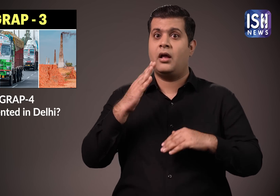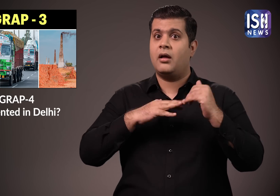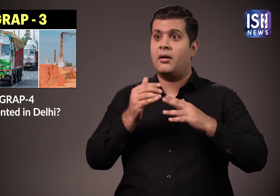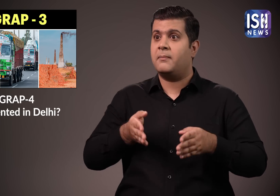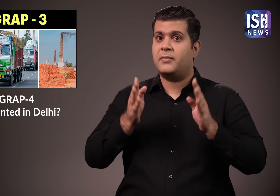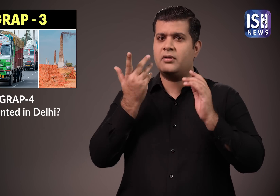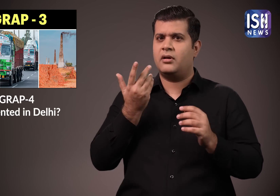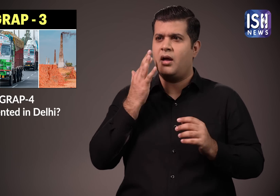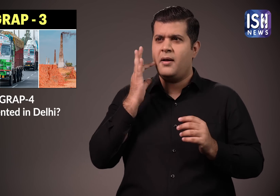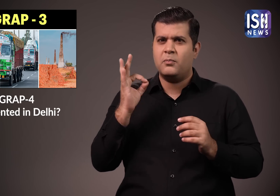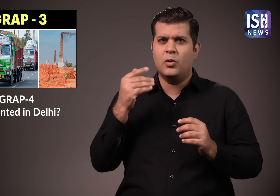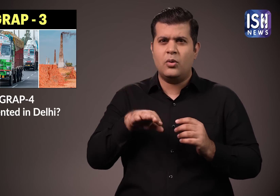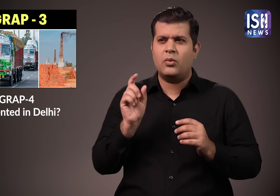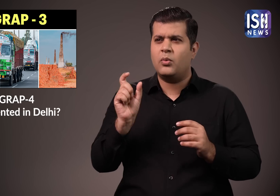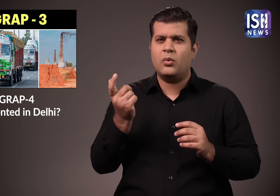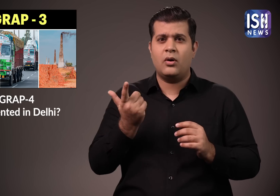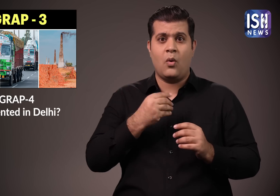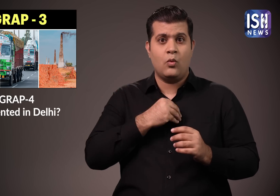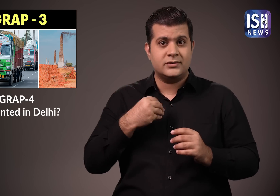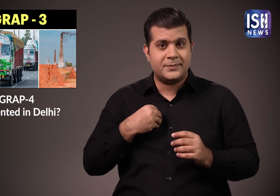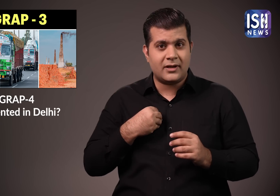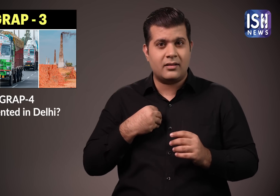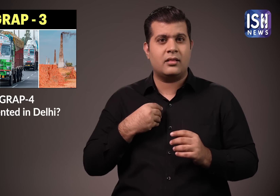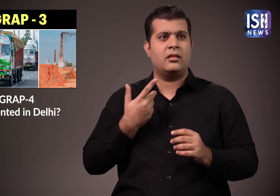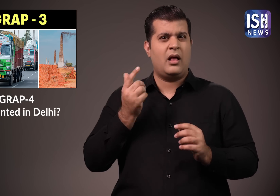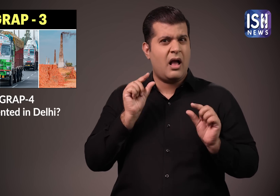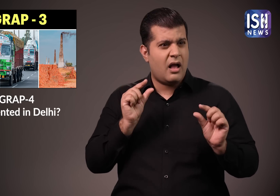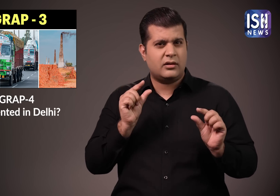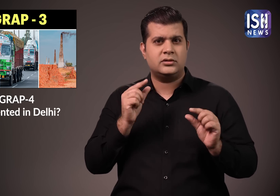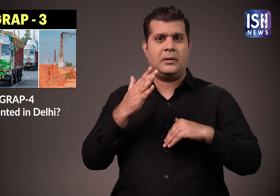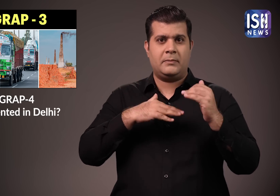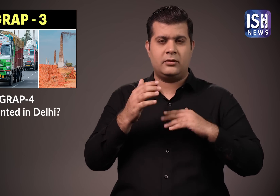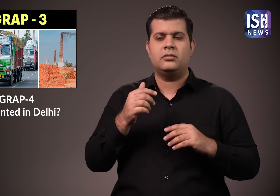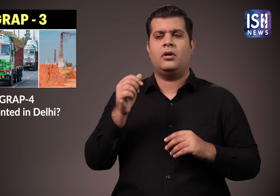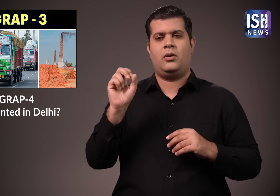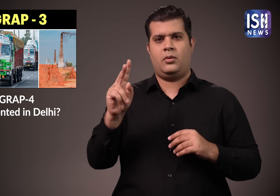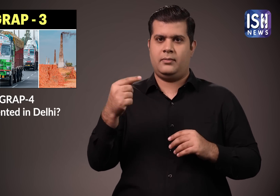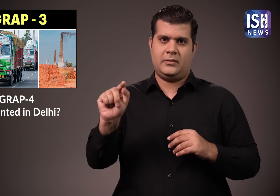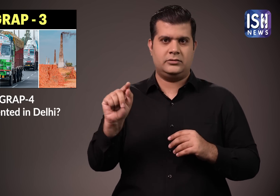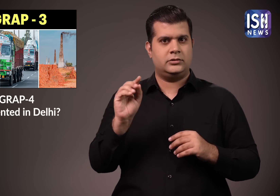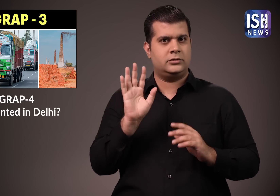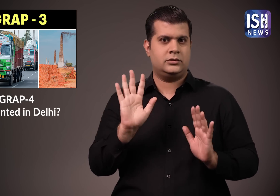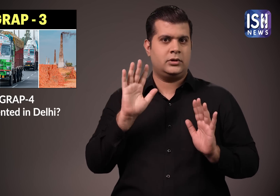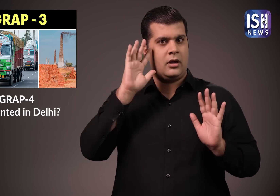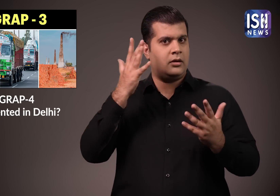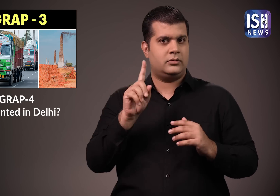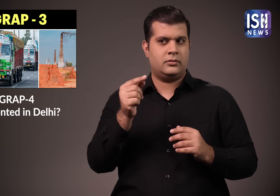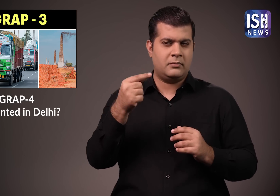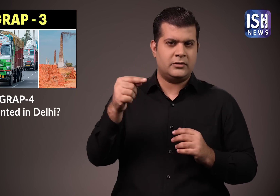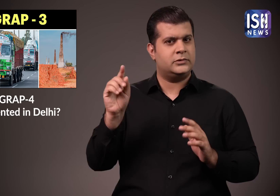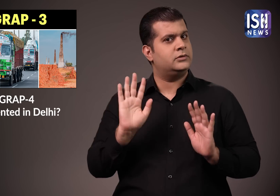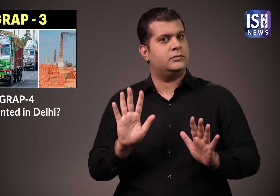Construction of essential buildings like hospitals will be allowed.